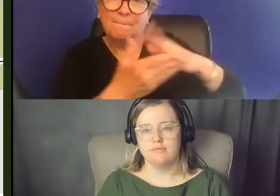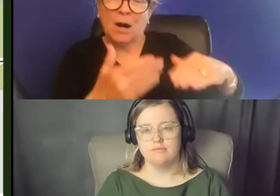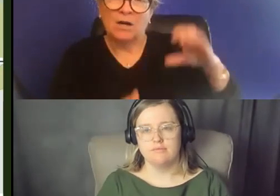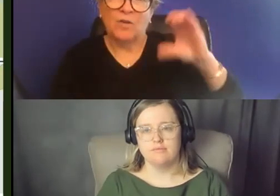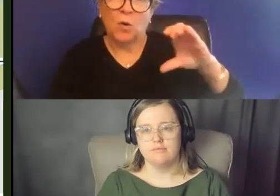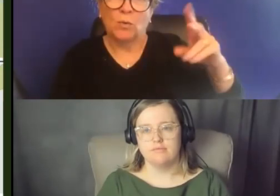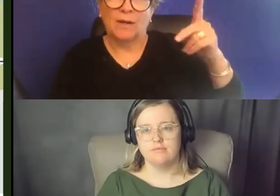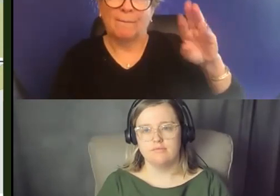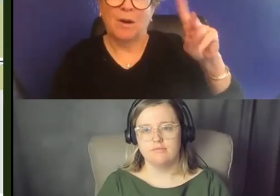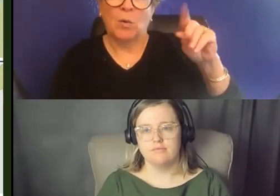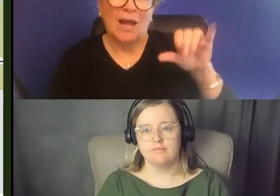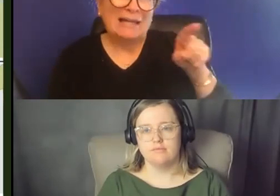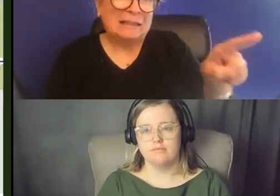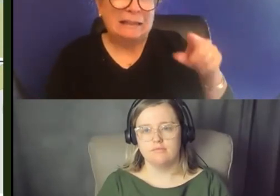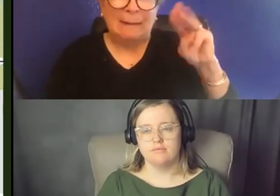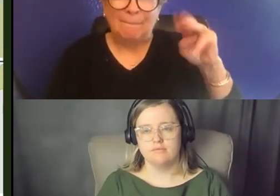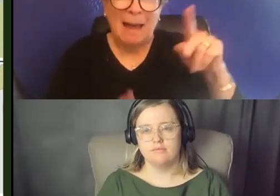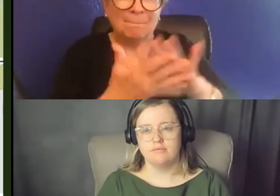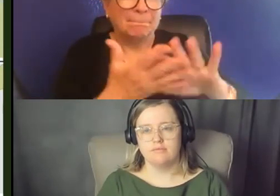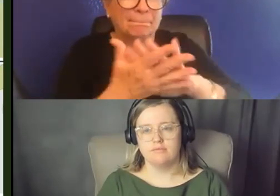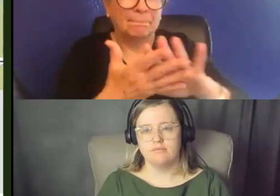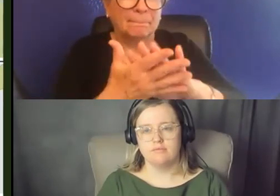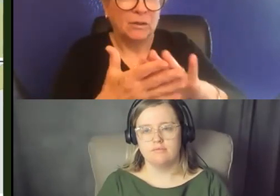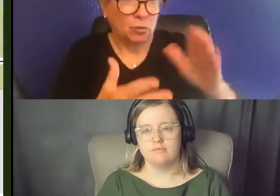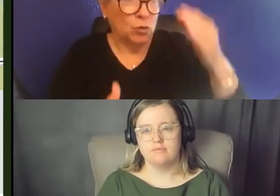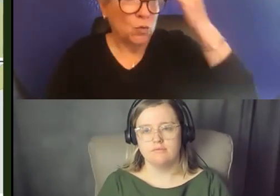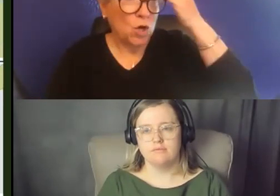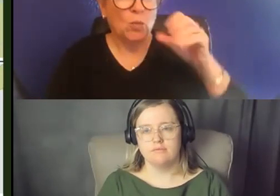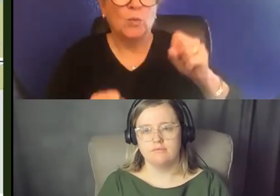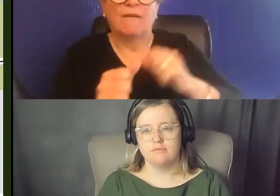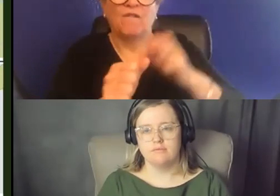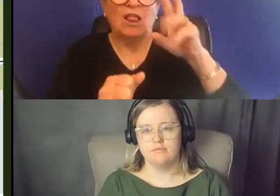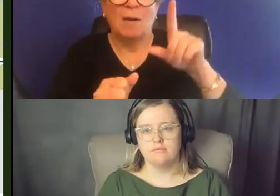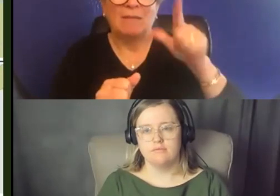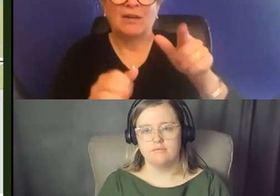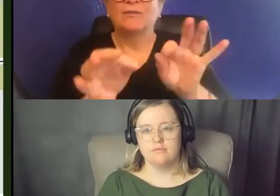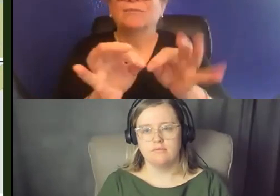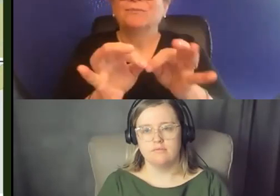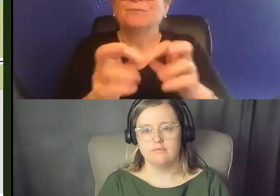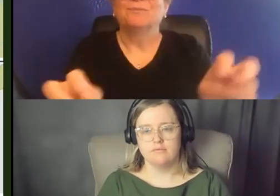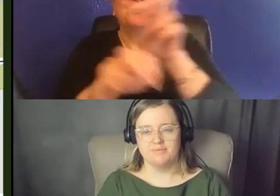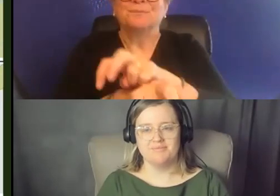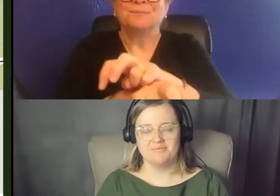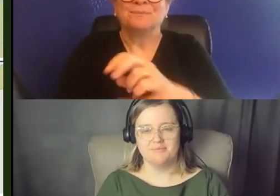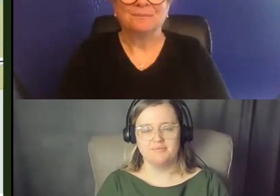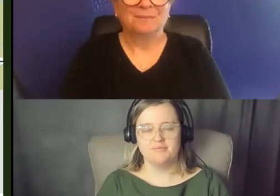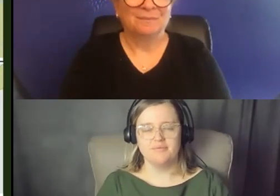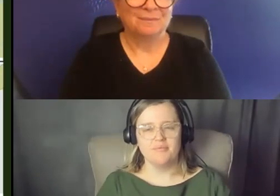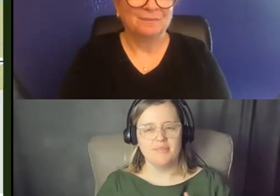The map we have isn't quite specific enough, I don't know if you know that off the top of the head, we can follow up later ever needed >> I think we need to follow up